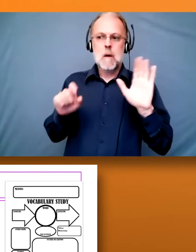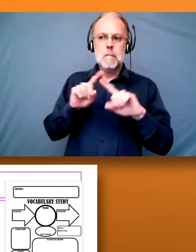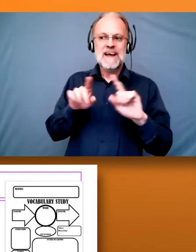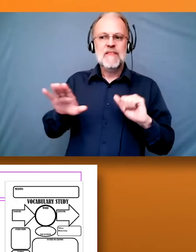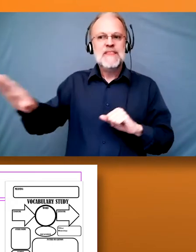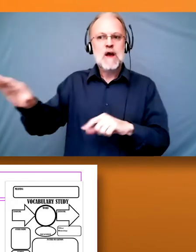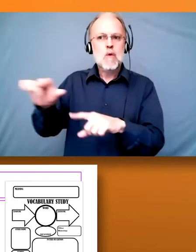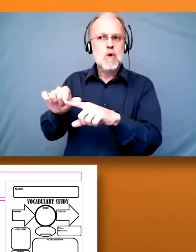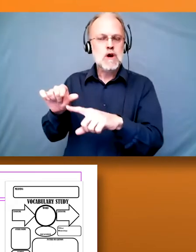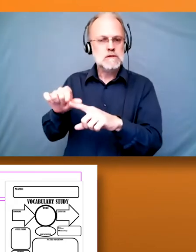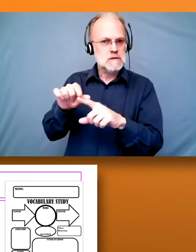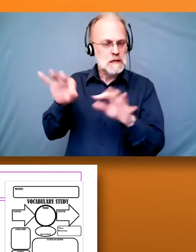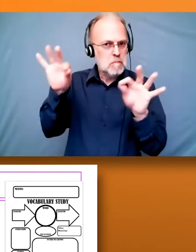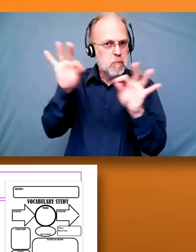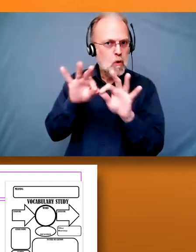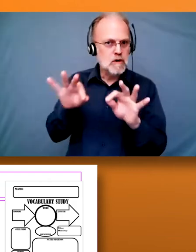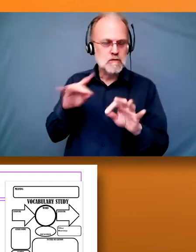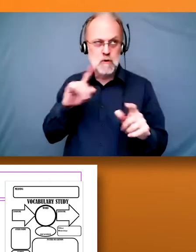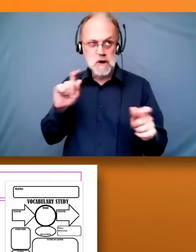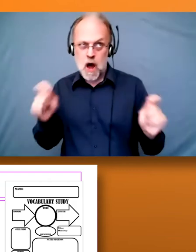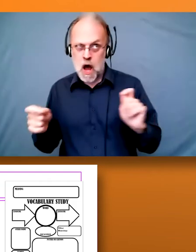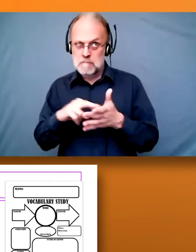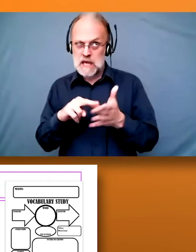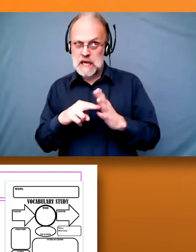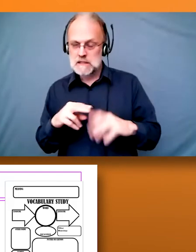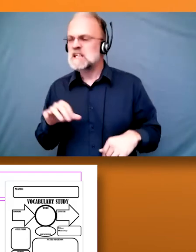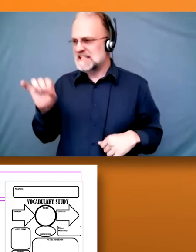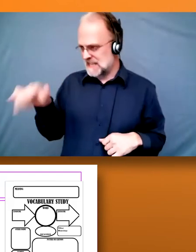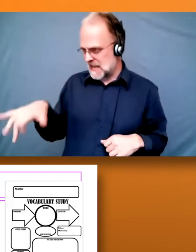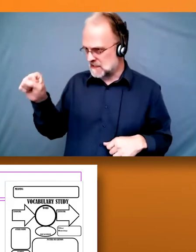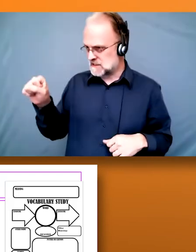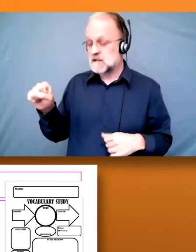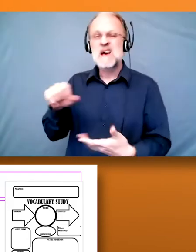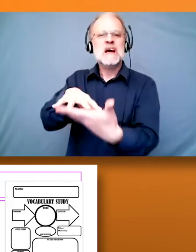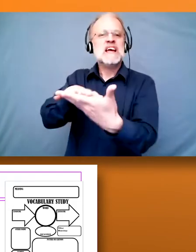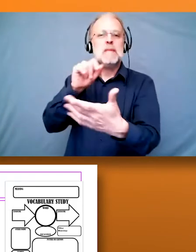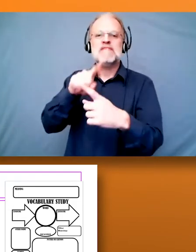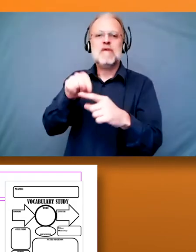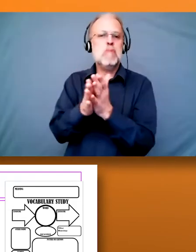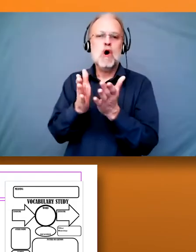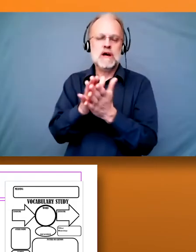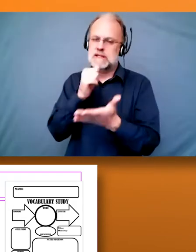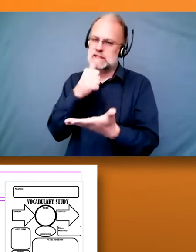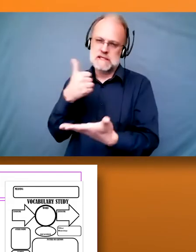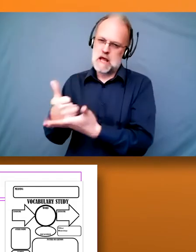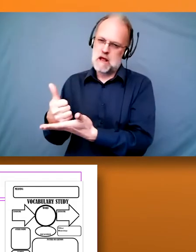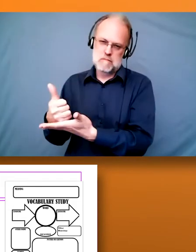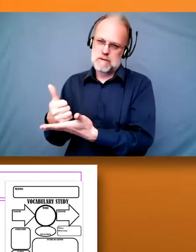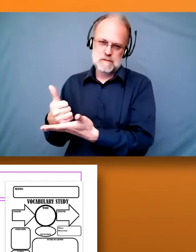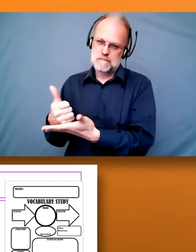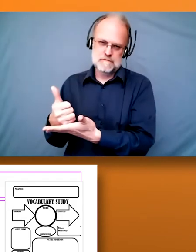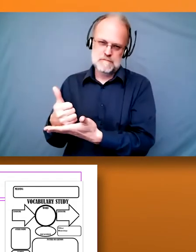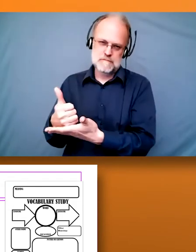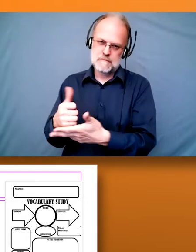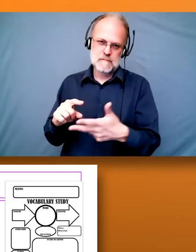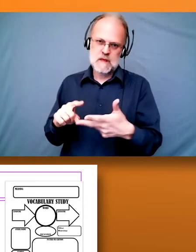that's worded in their own words is important and will help. A definition copied out of a book is not really going to help that much.